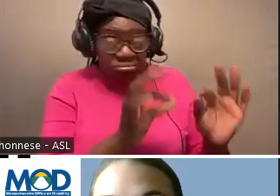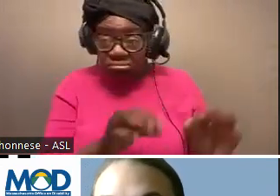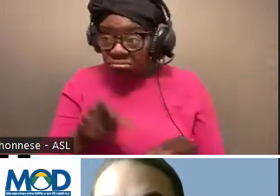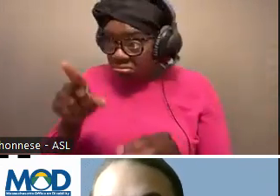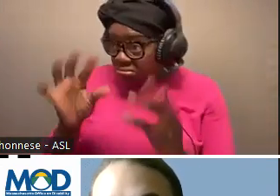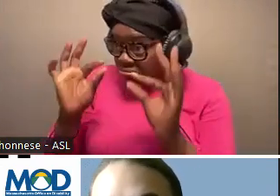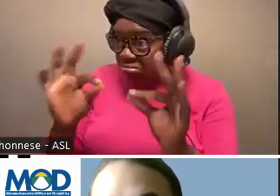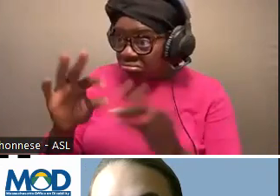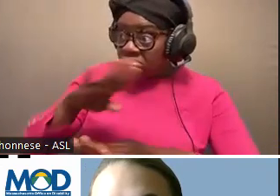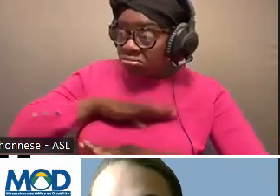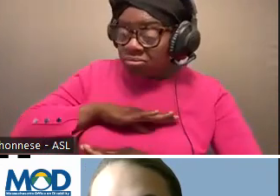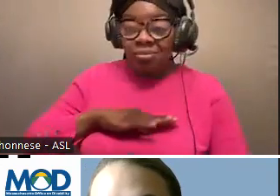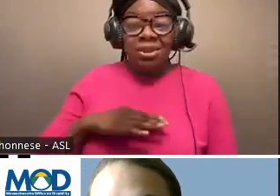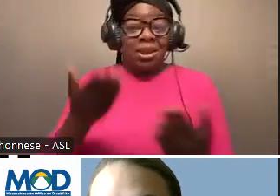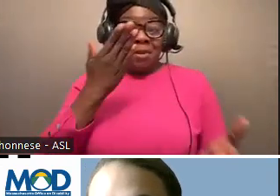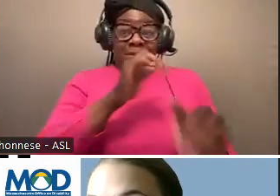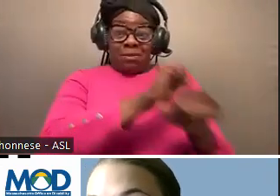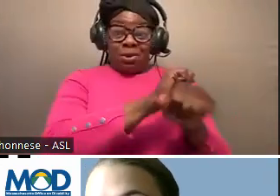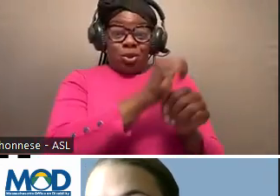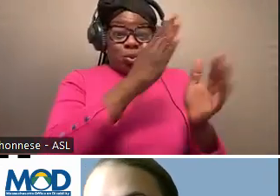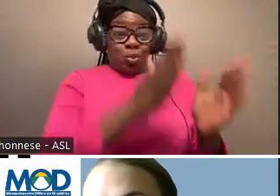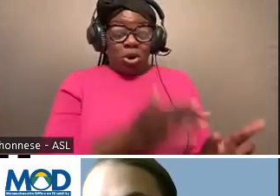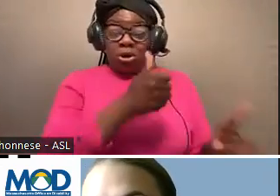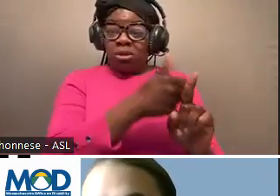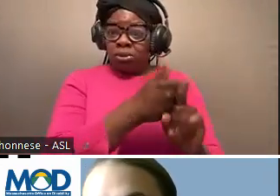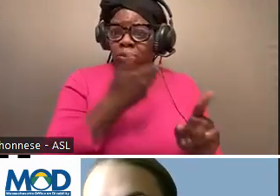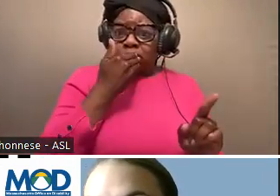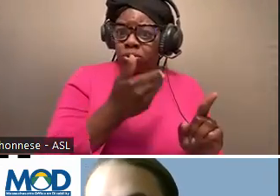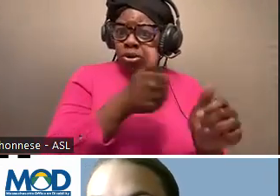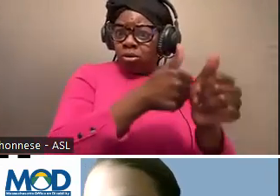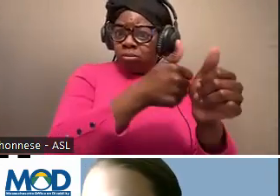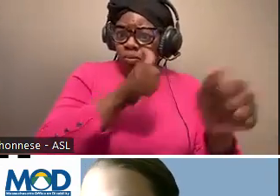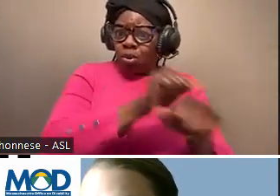Maybe the employee is doing really well teleworking and everything is